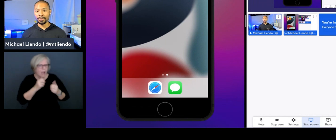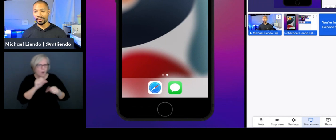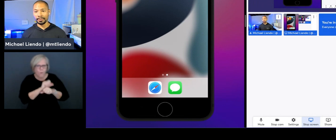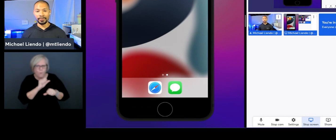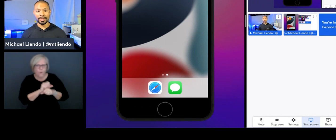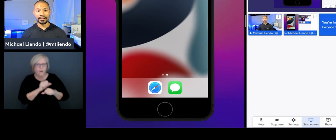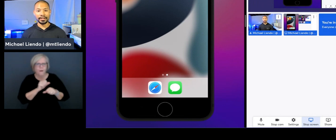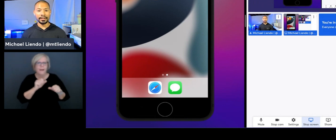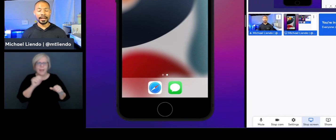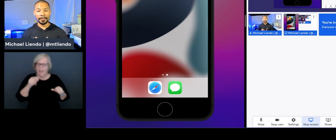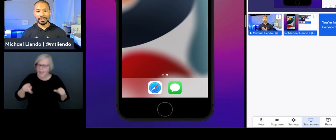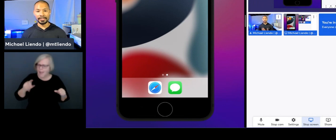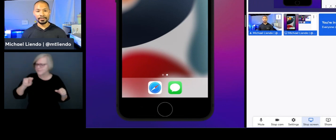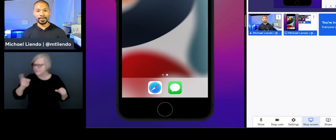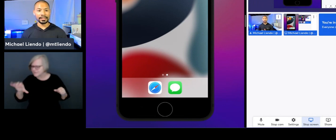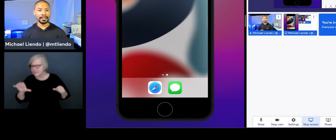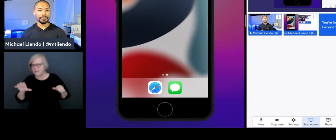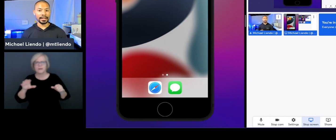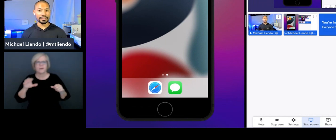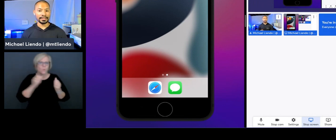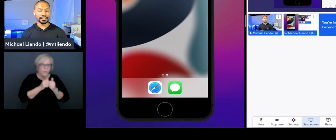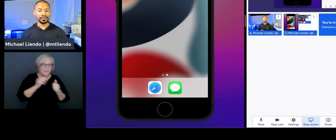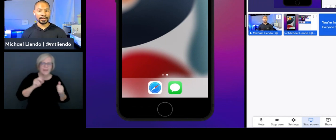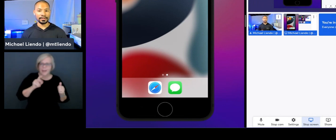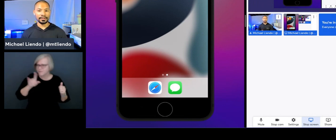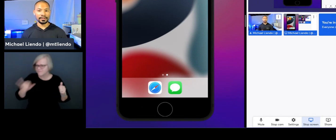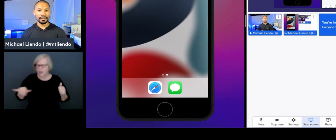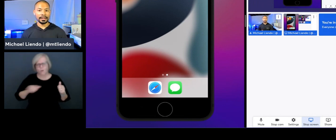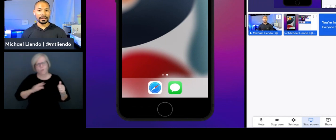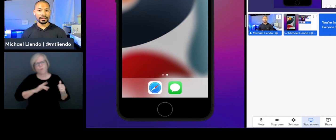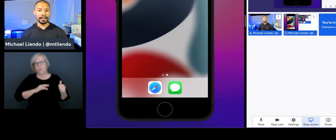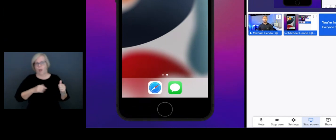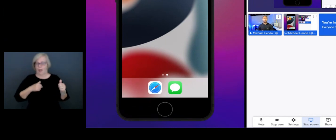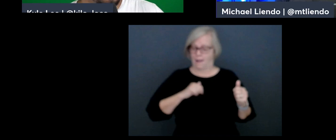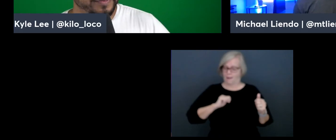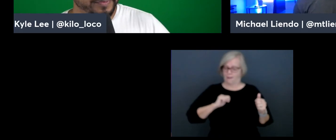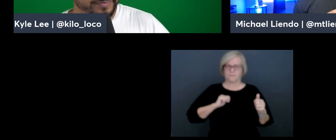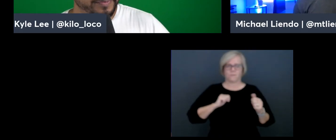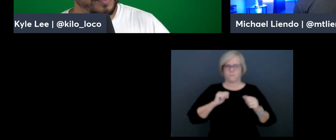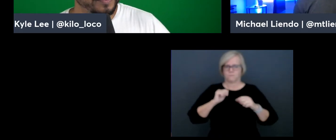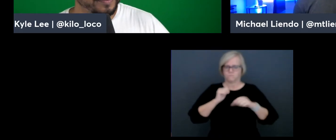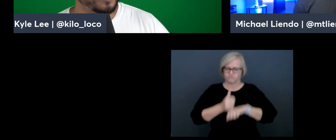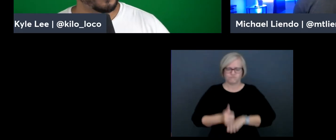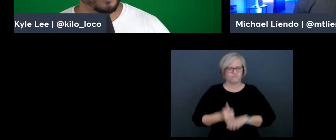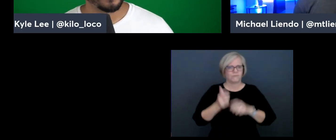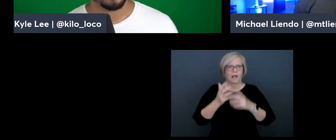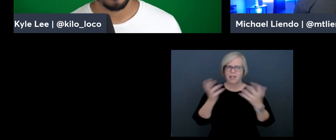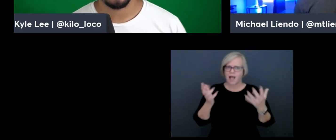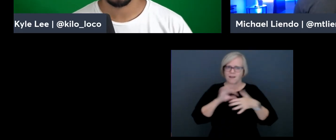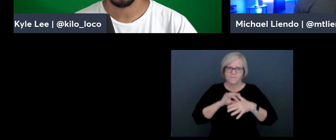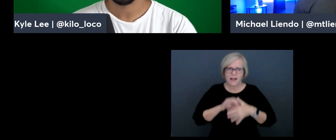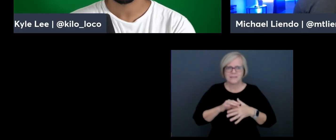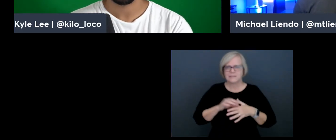They're both gonna be great. I myself create a lot of content as well. And then Kyle has amazing content if you wanna introduce it